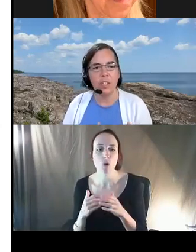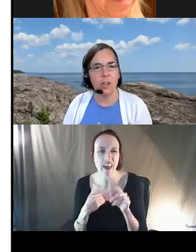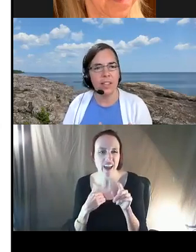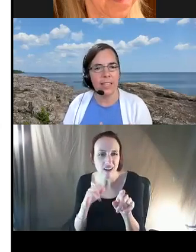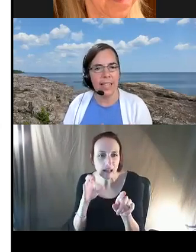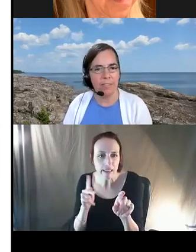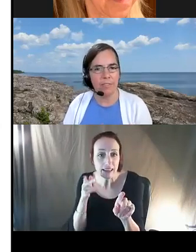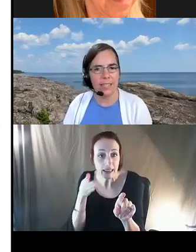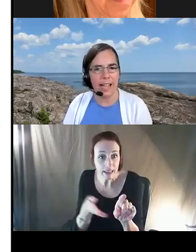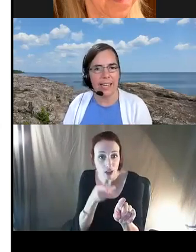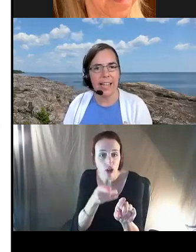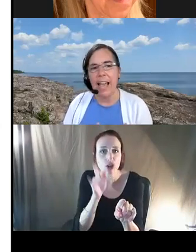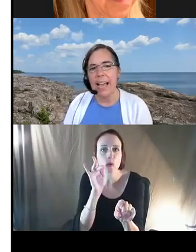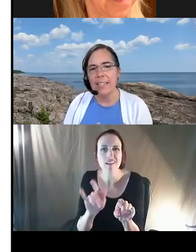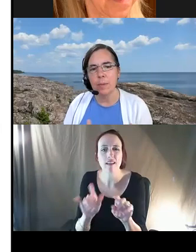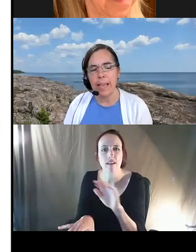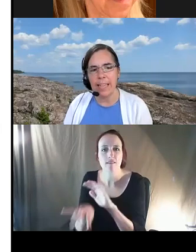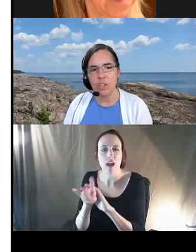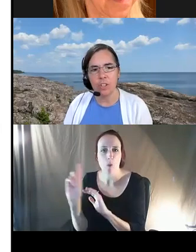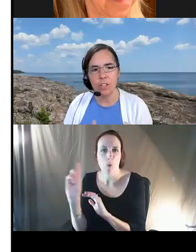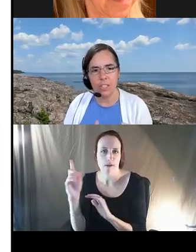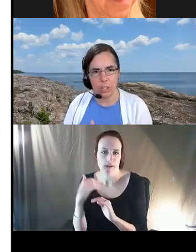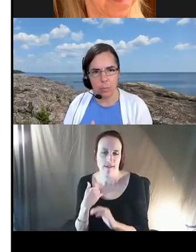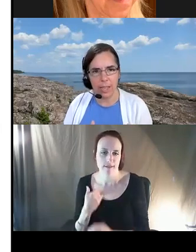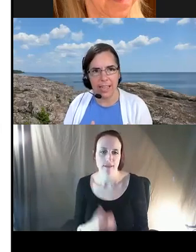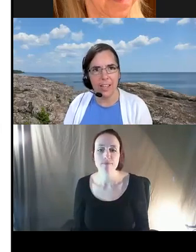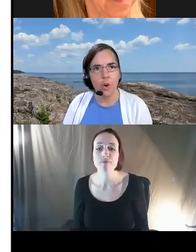The image on the left side has Edge displayed with an